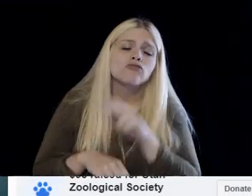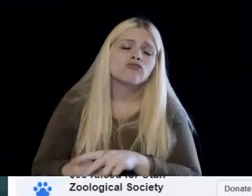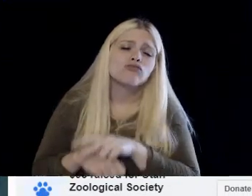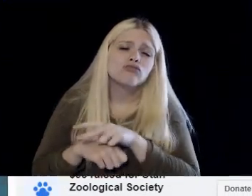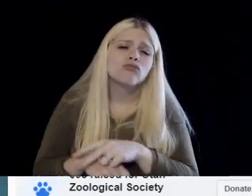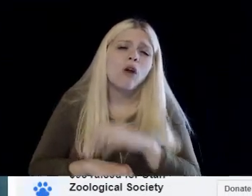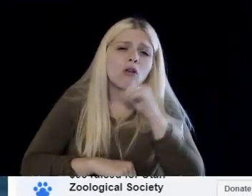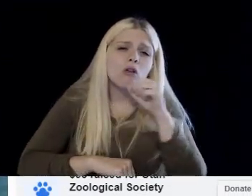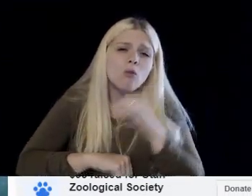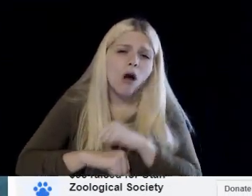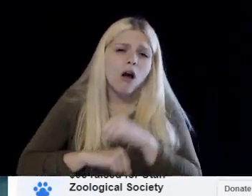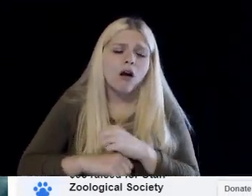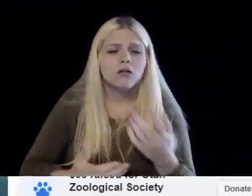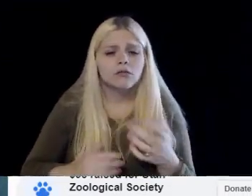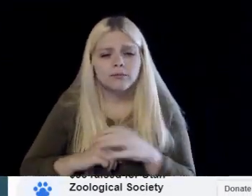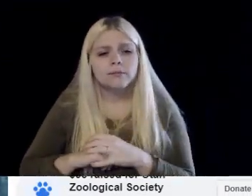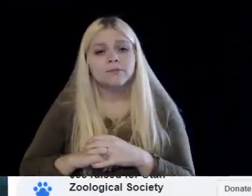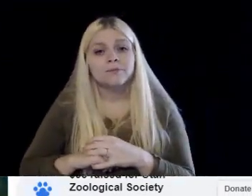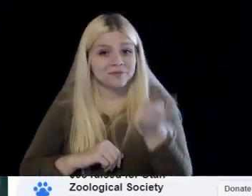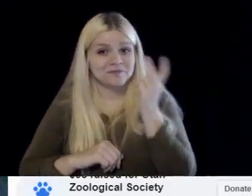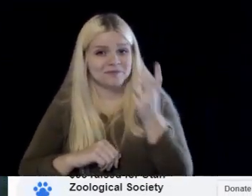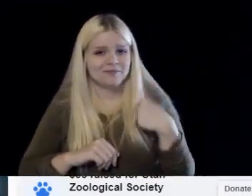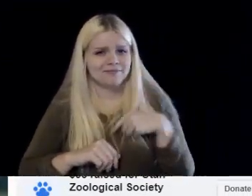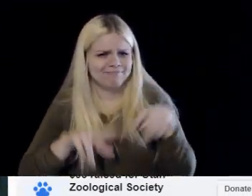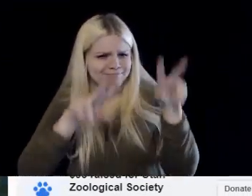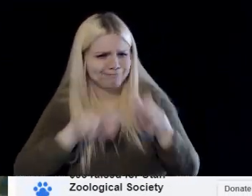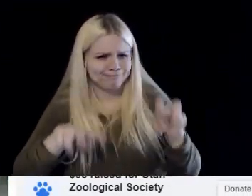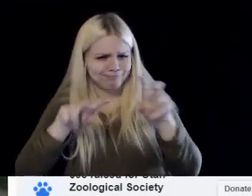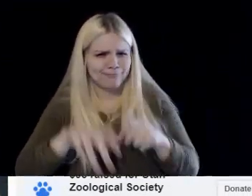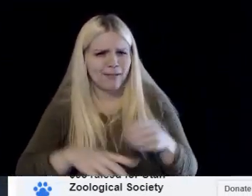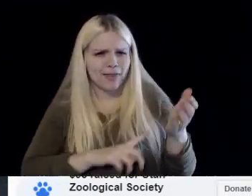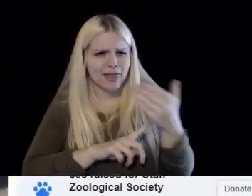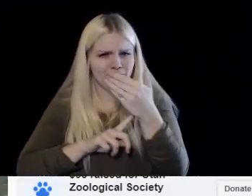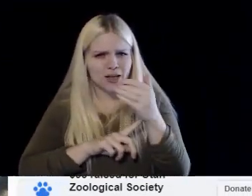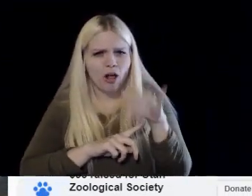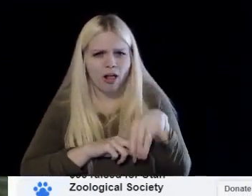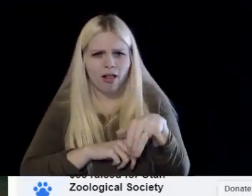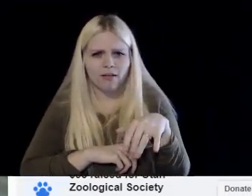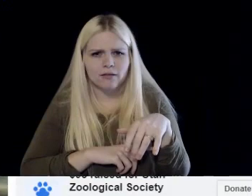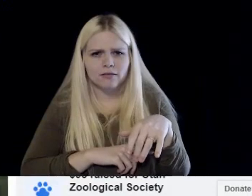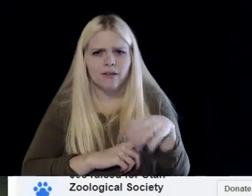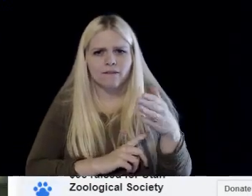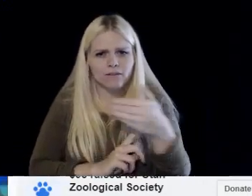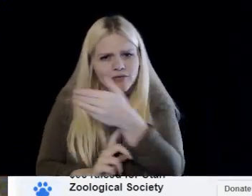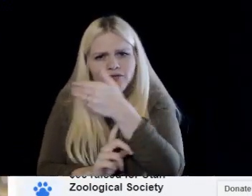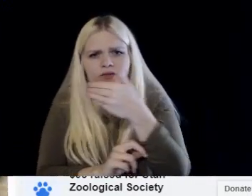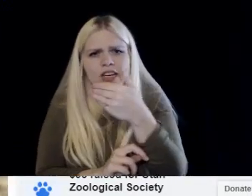Erica: So you can see we're investigating the fish on top of that fish pot. I'm always impressed